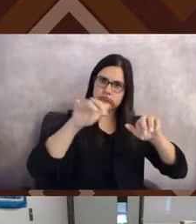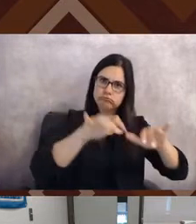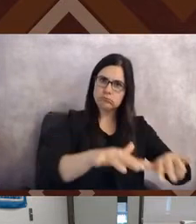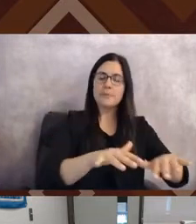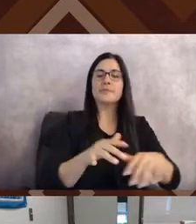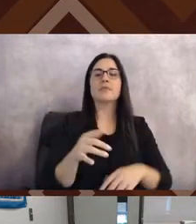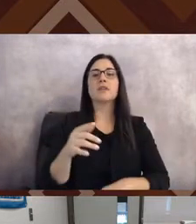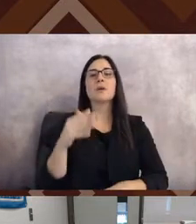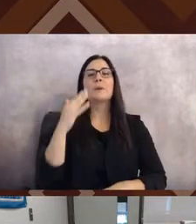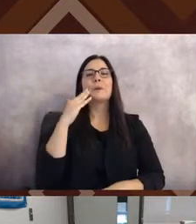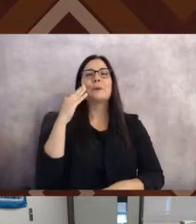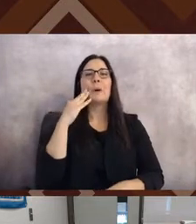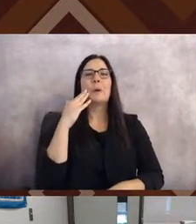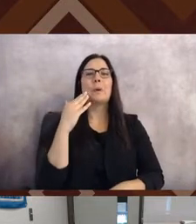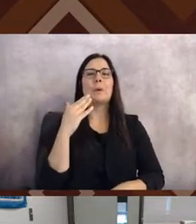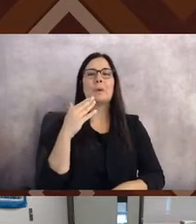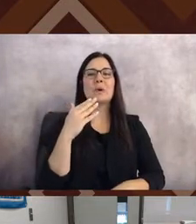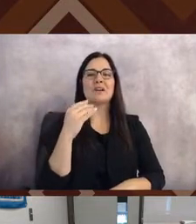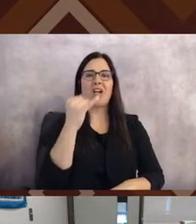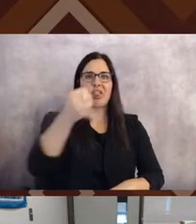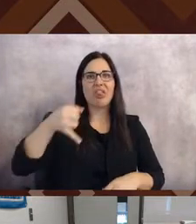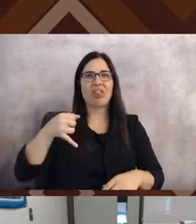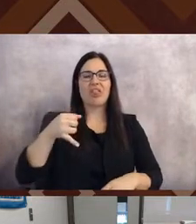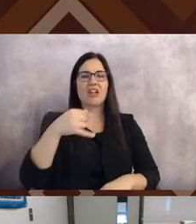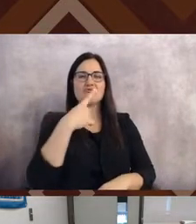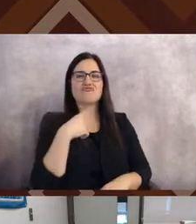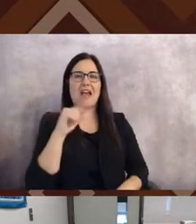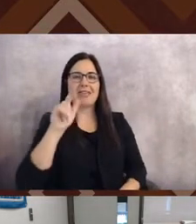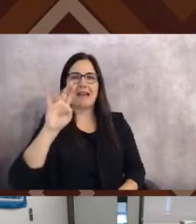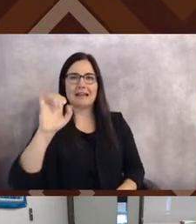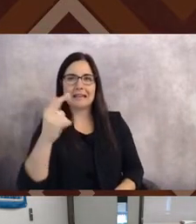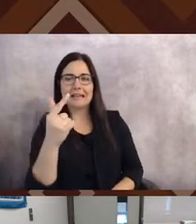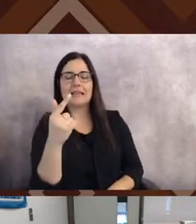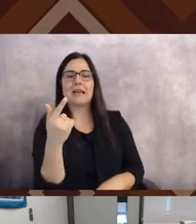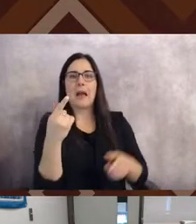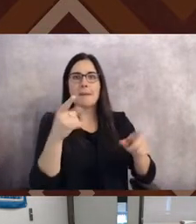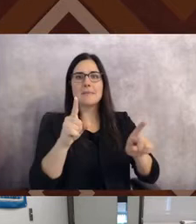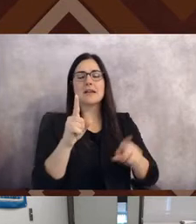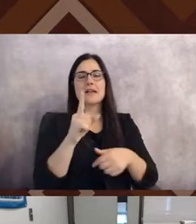we think when we think a lot about about the, you know,